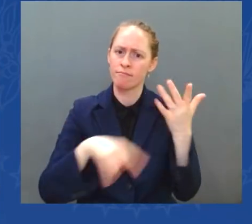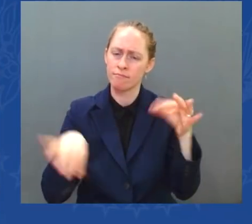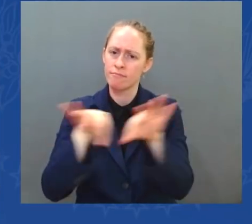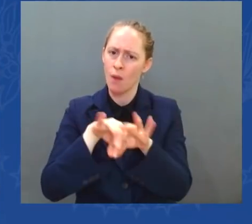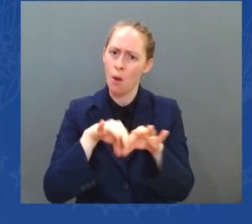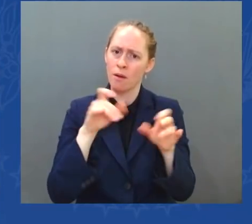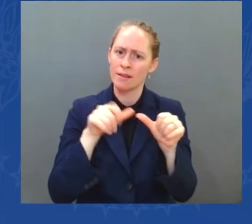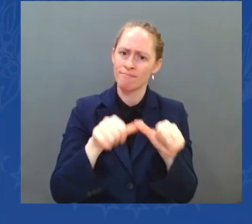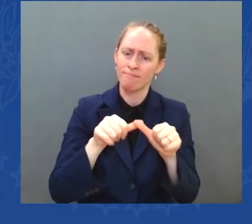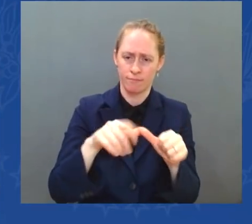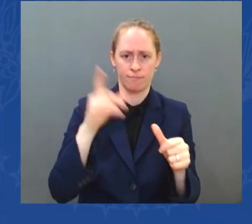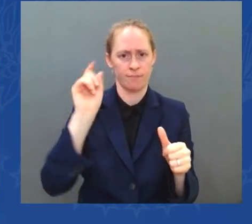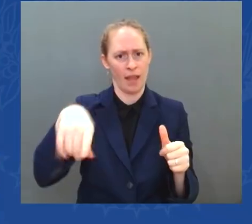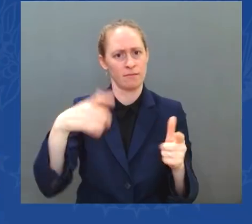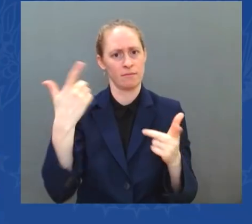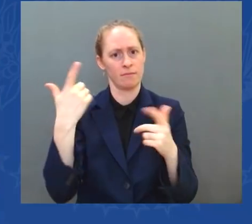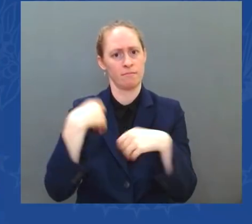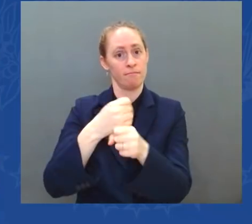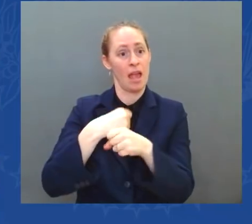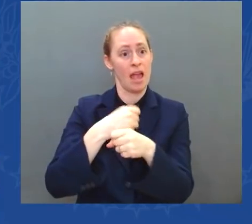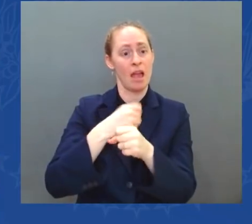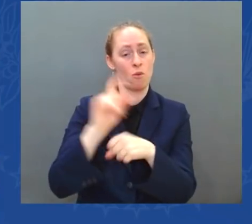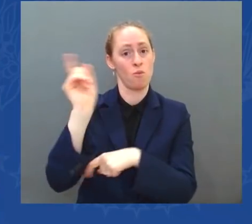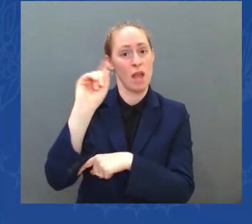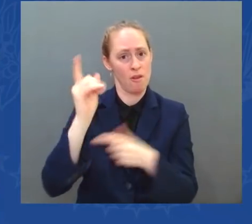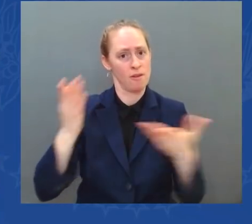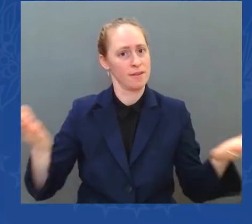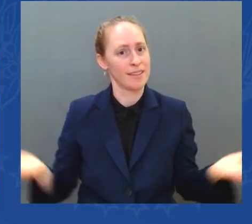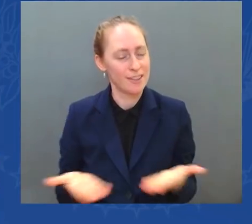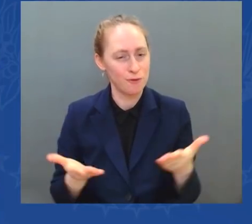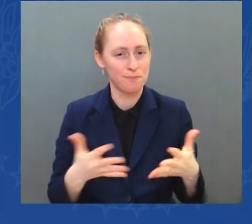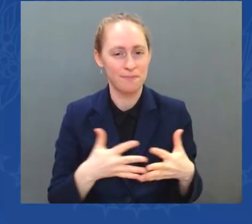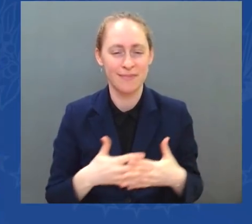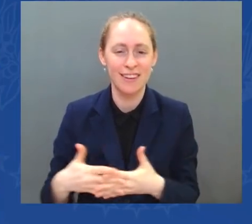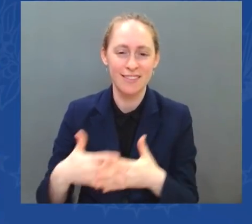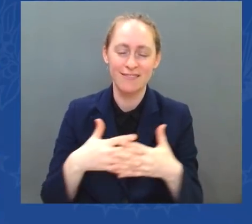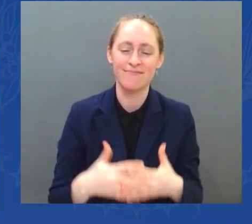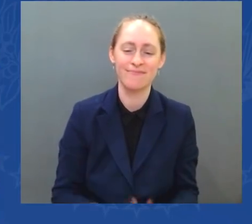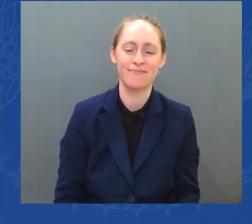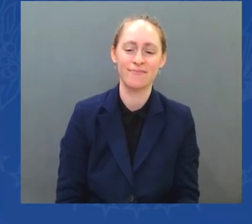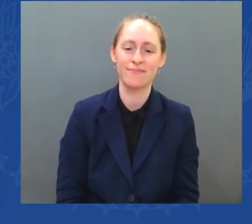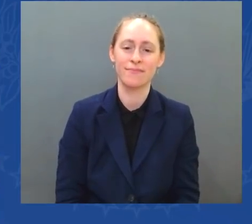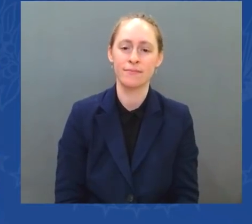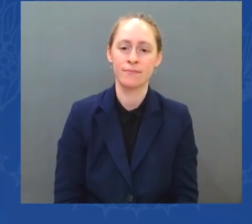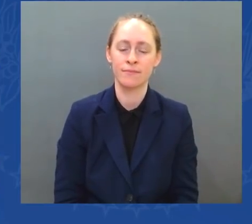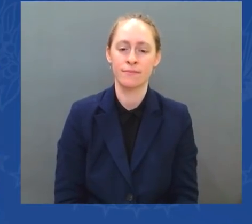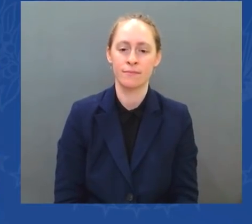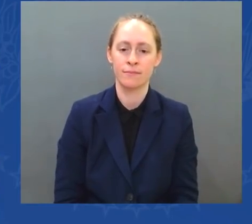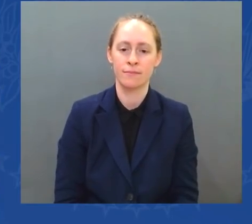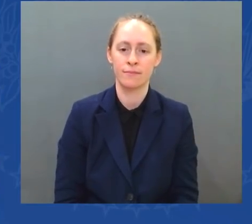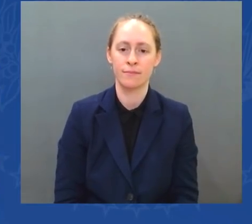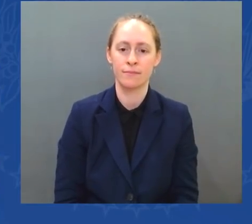And ultimately, it helps lower everyday prices for families. That's what we're starting to see. Look around.